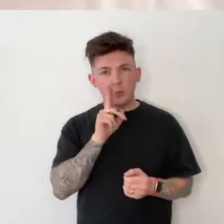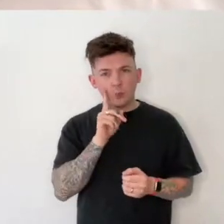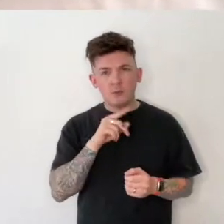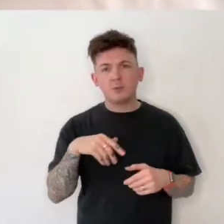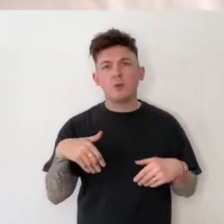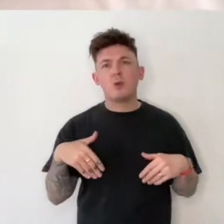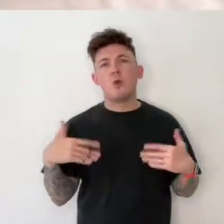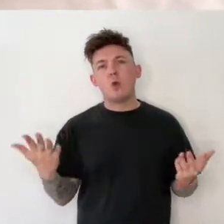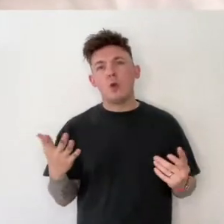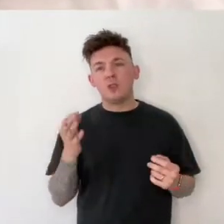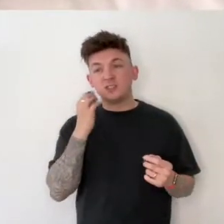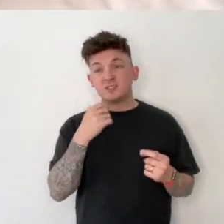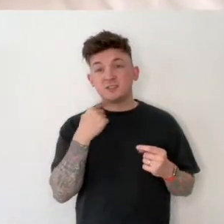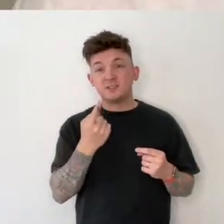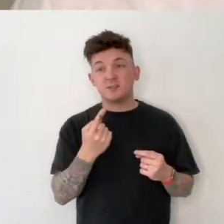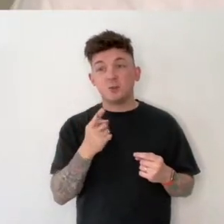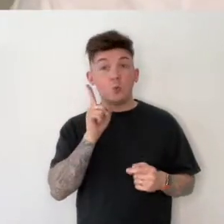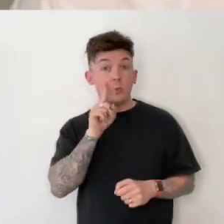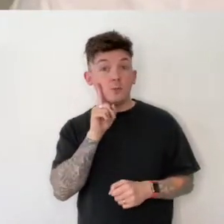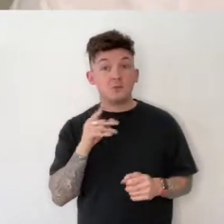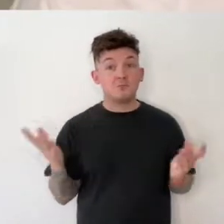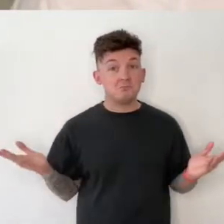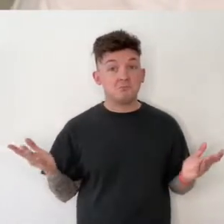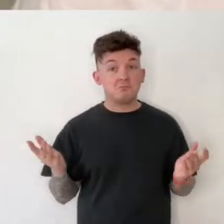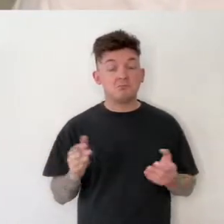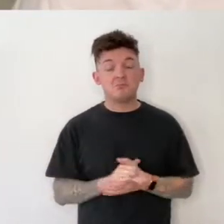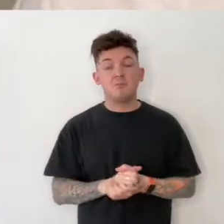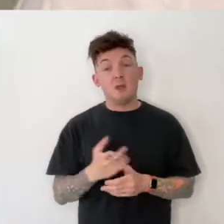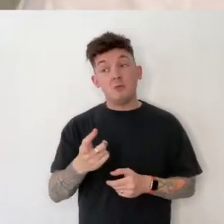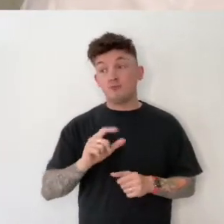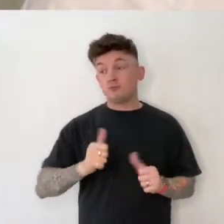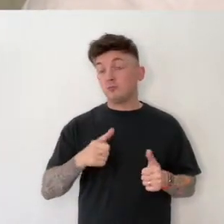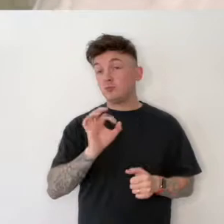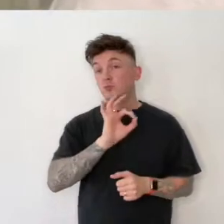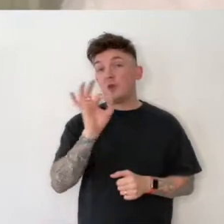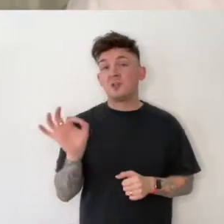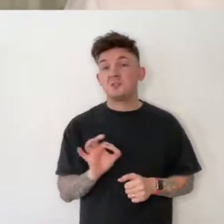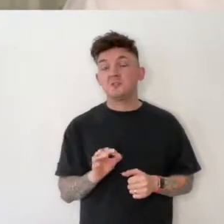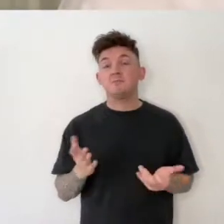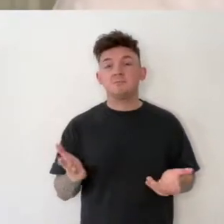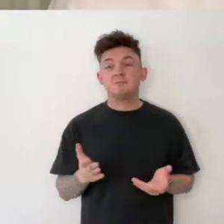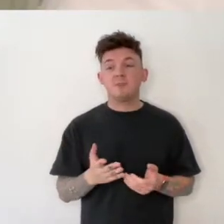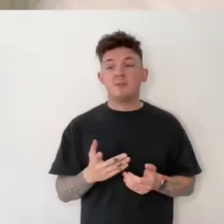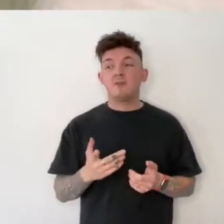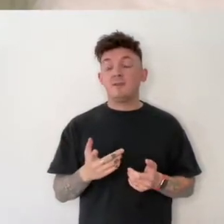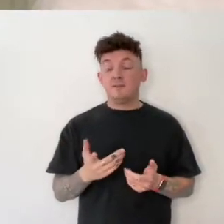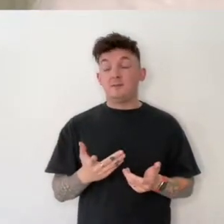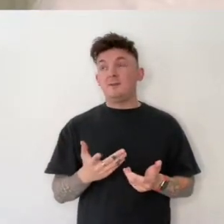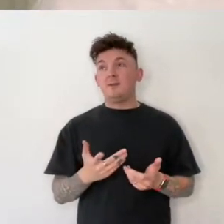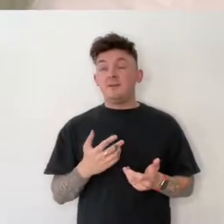we just say woman?" it's a great question and it's quite a profound one in some ways.